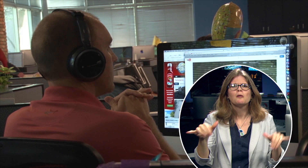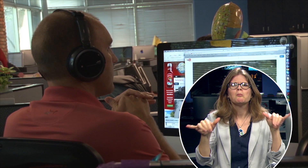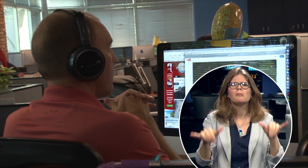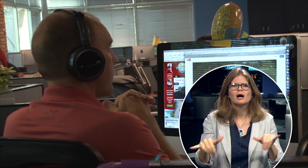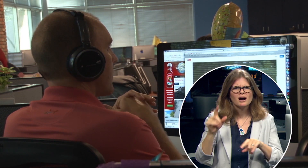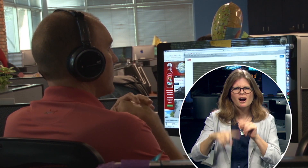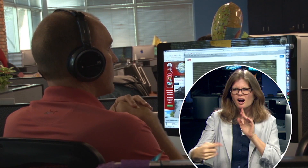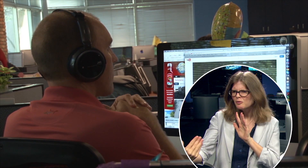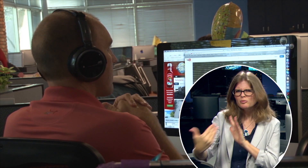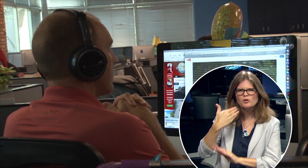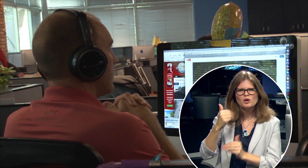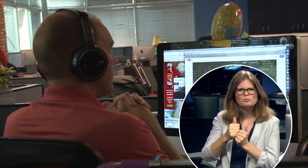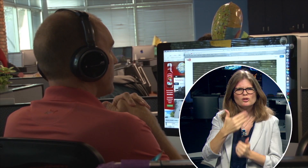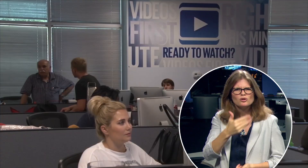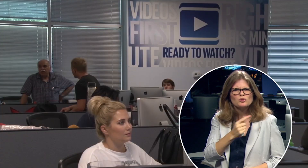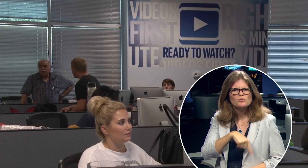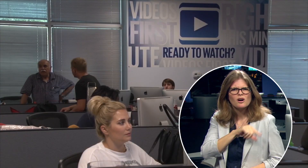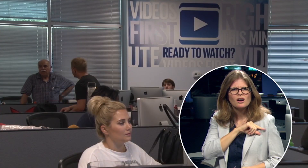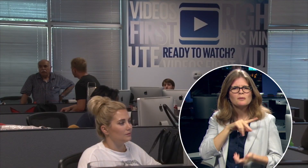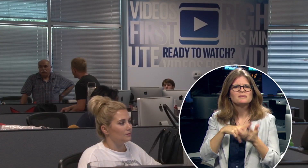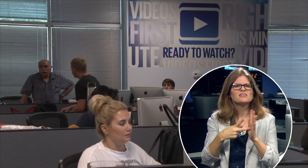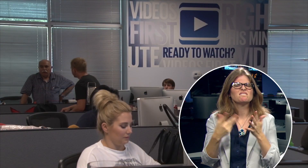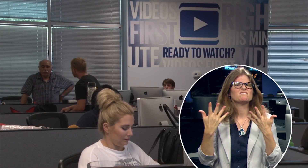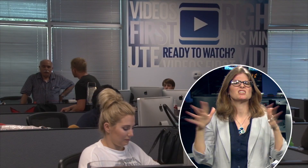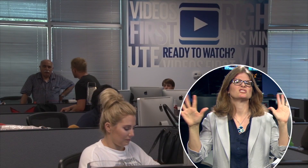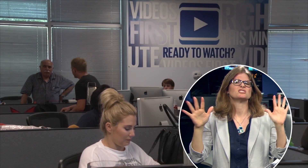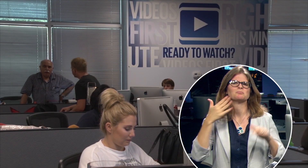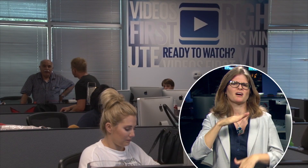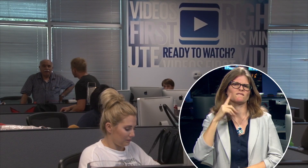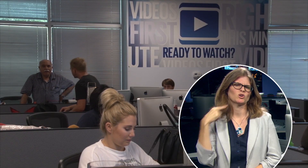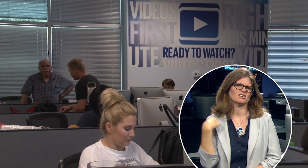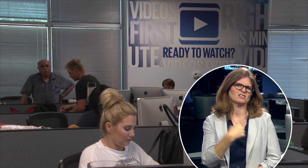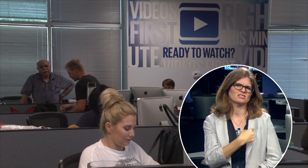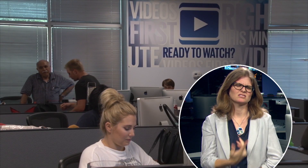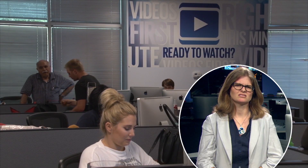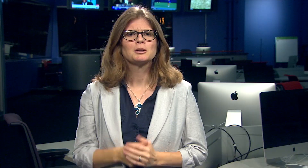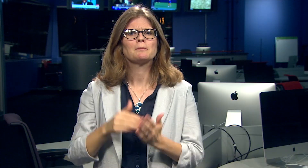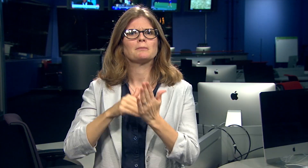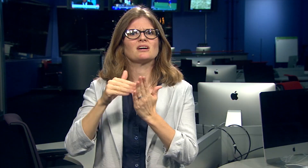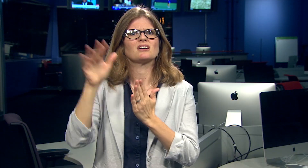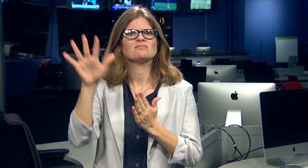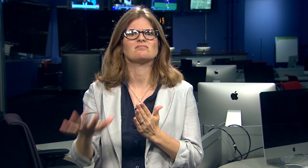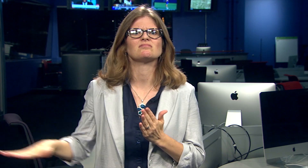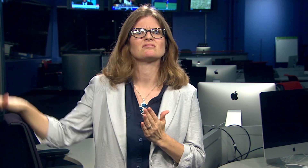that it was intended - in a neutral way - then that’s very bad for us.”